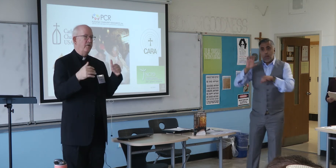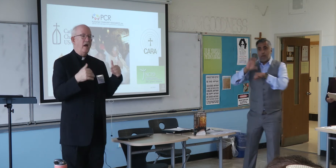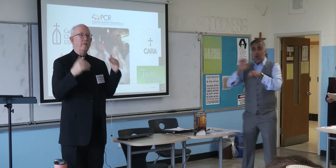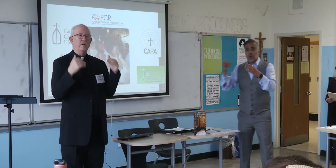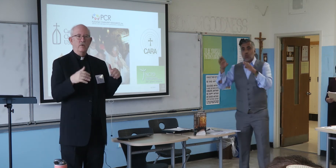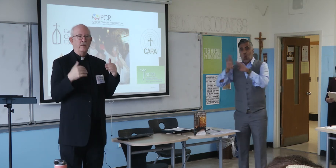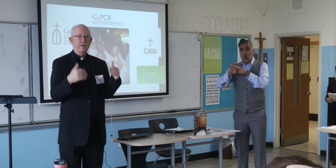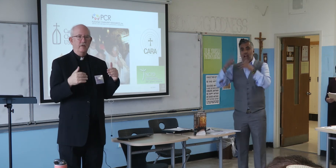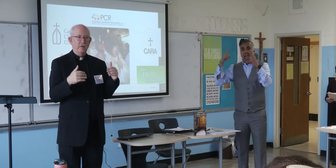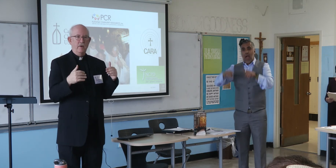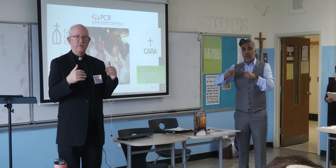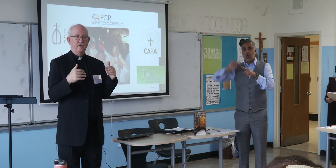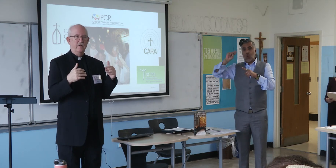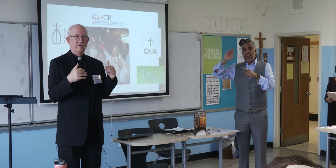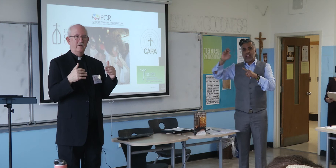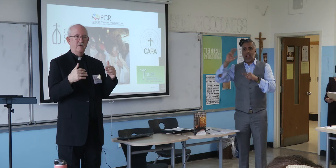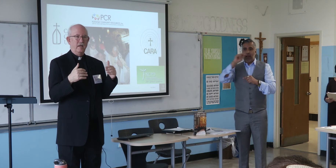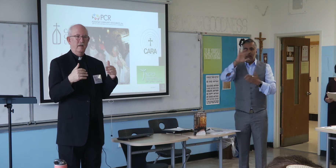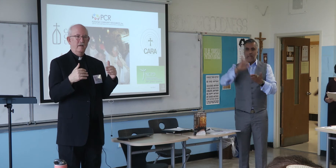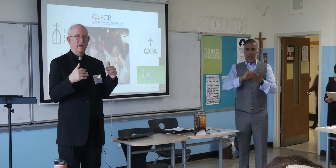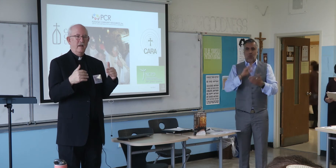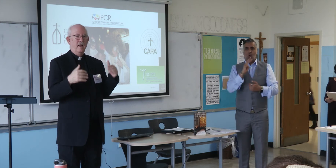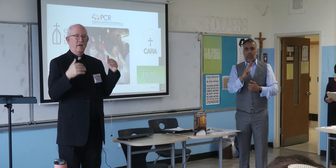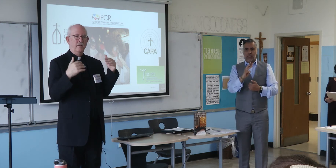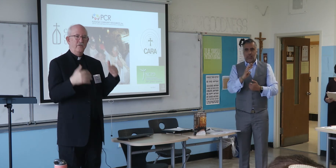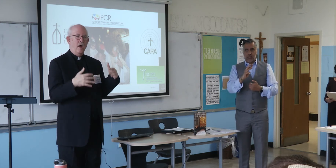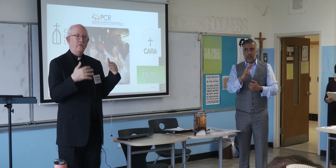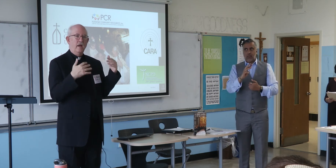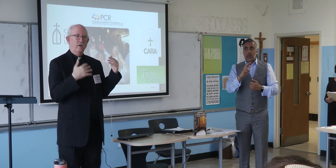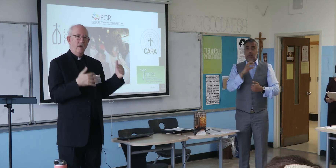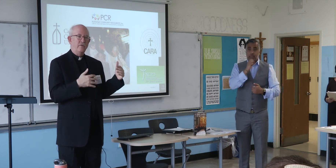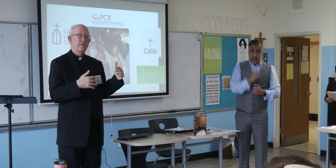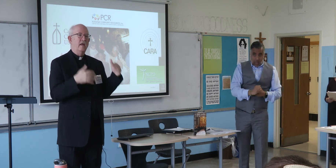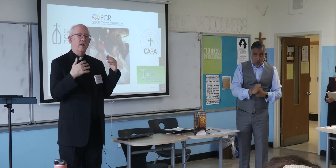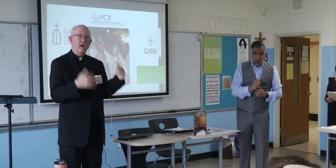phenomena the Northeast and Midwest, really. The south and the West cannot